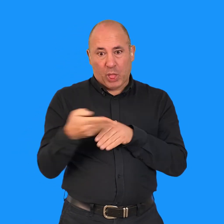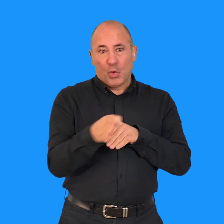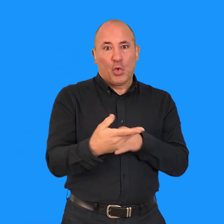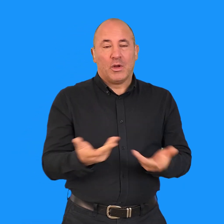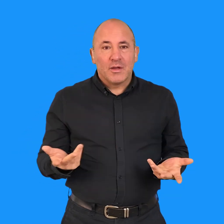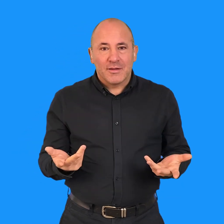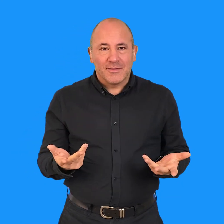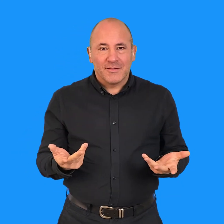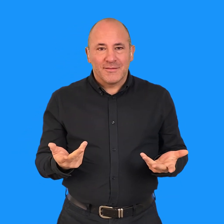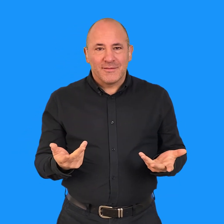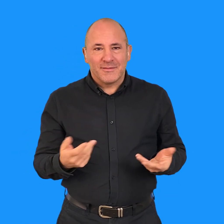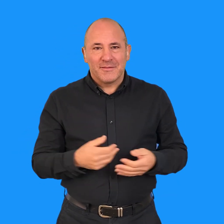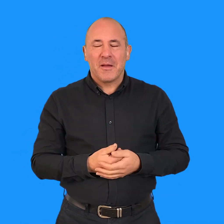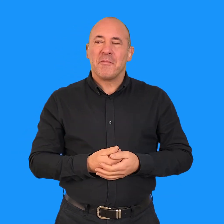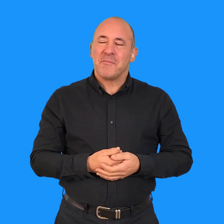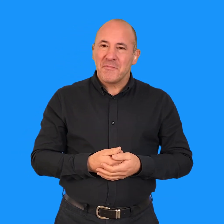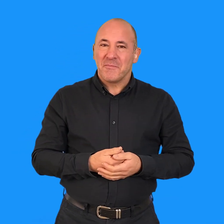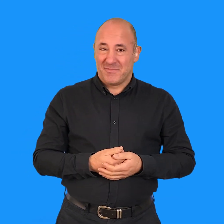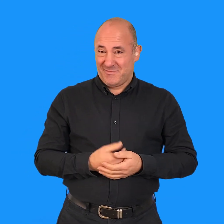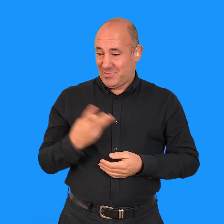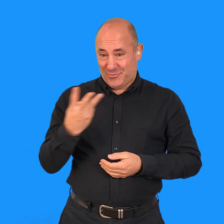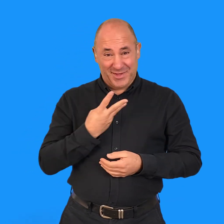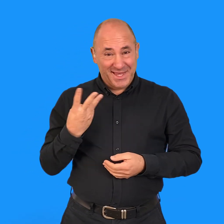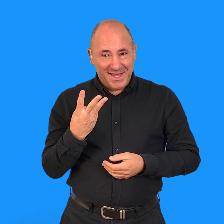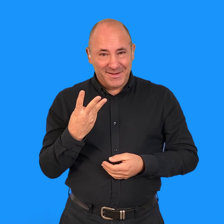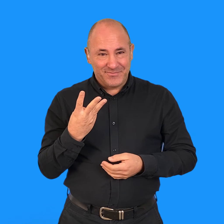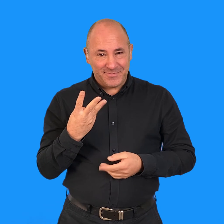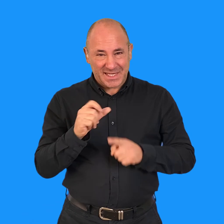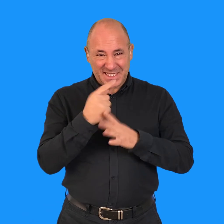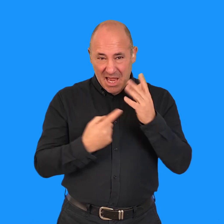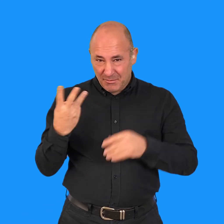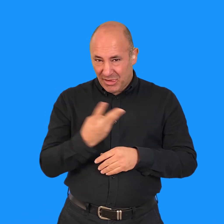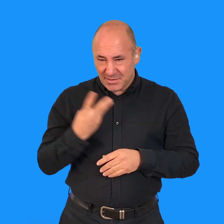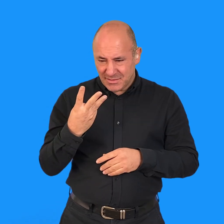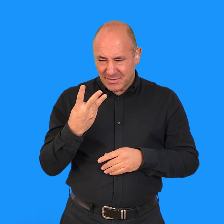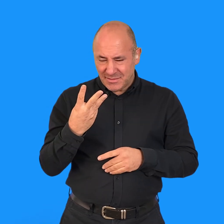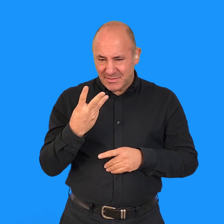the physical confines of the space. So that was the three of us, three disabled people